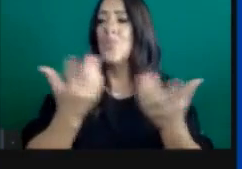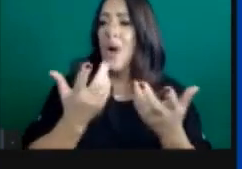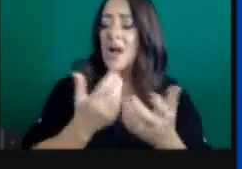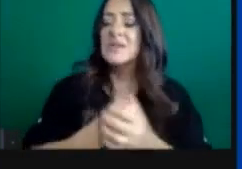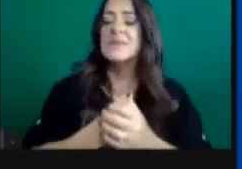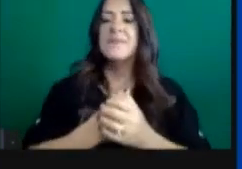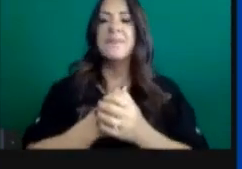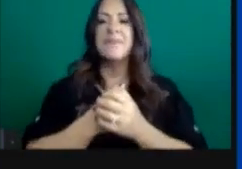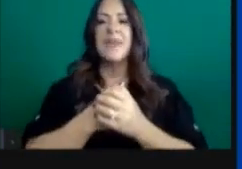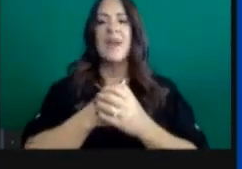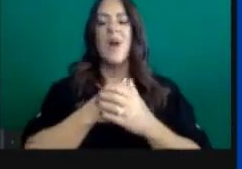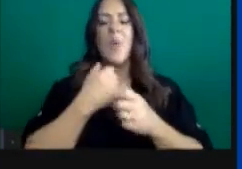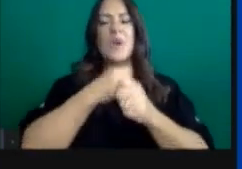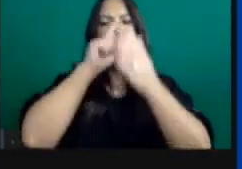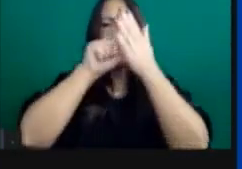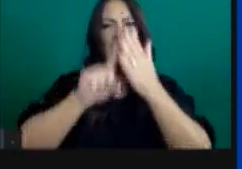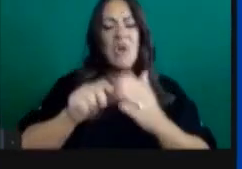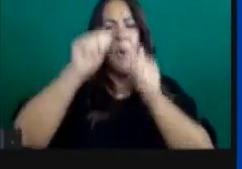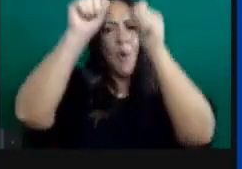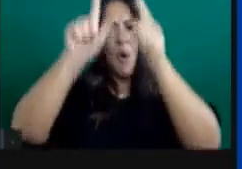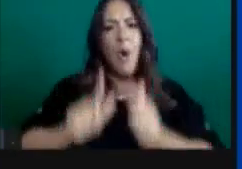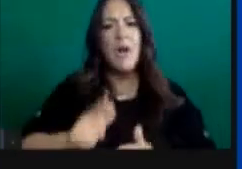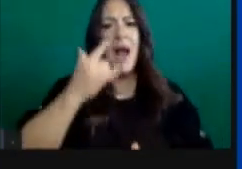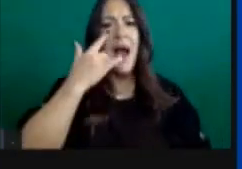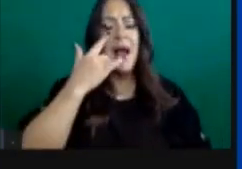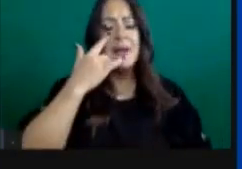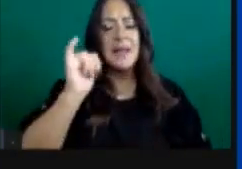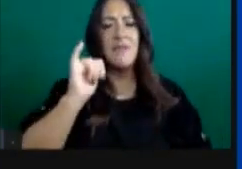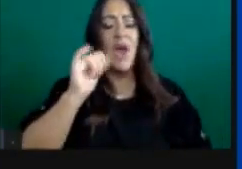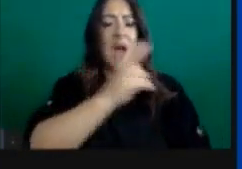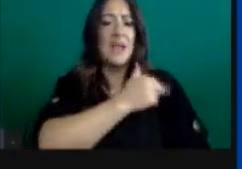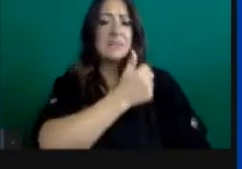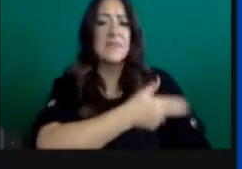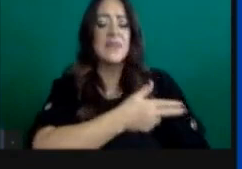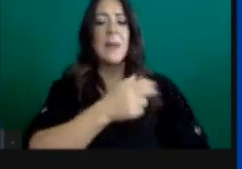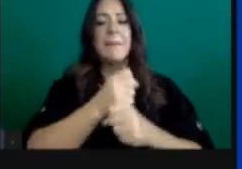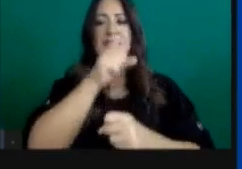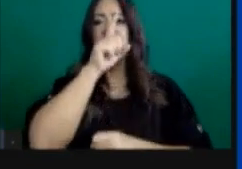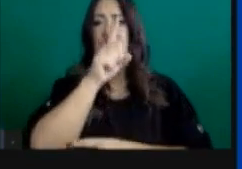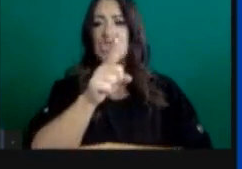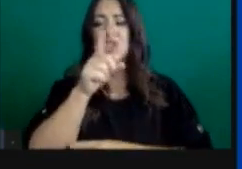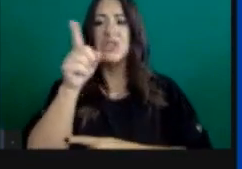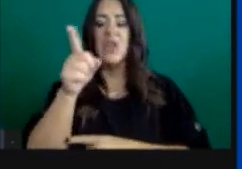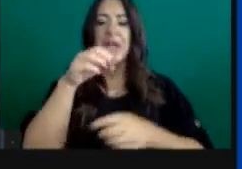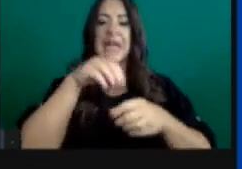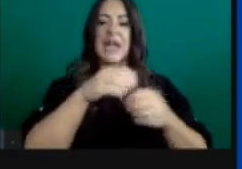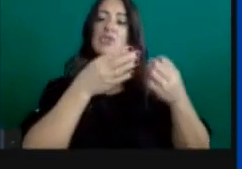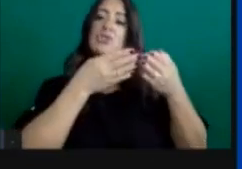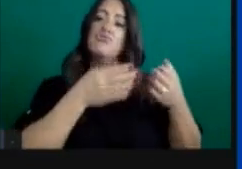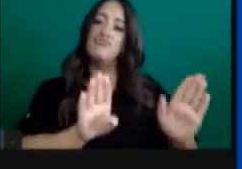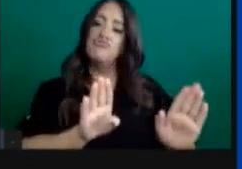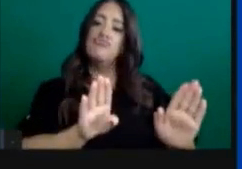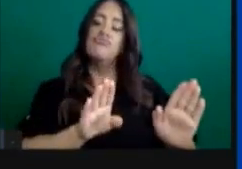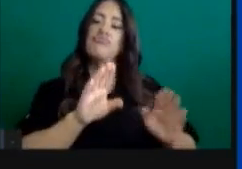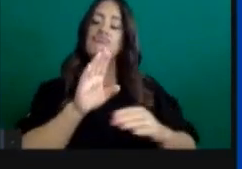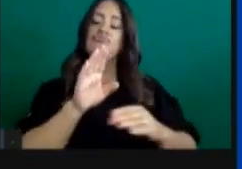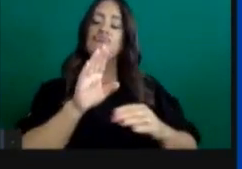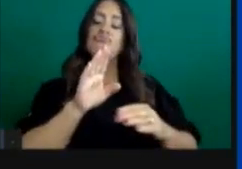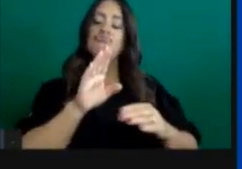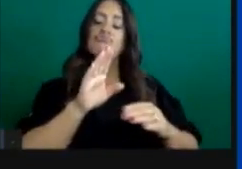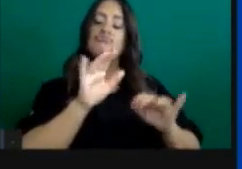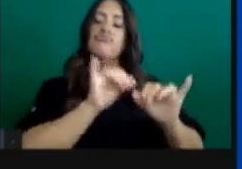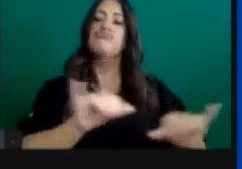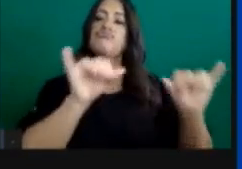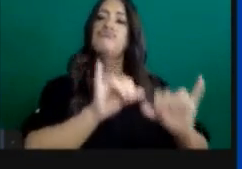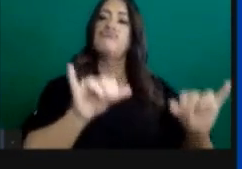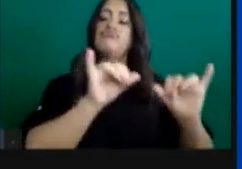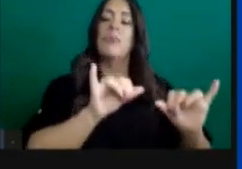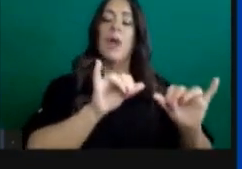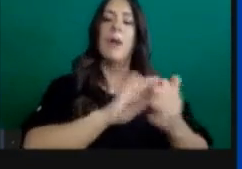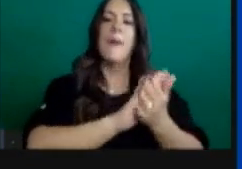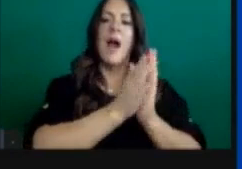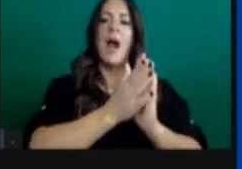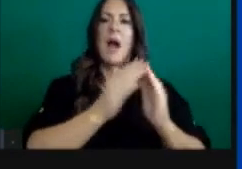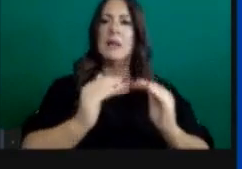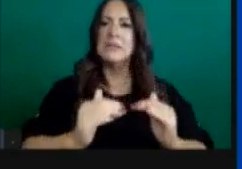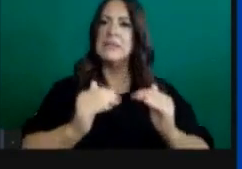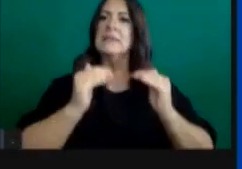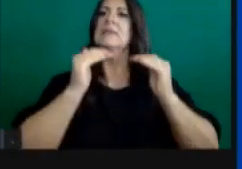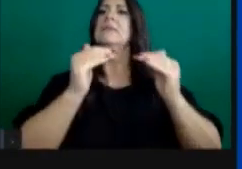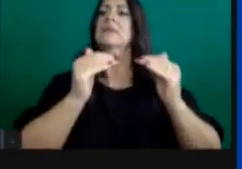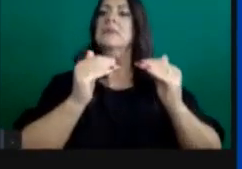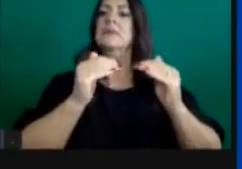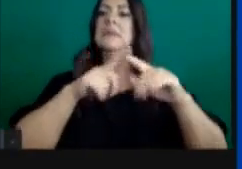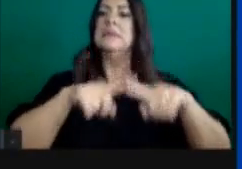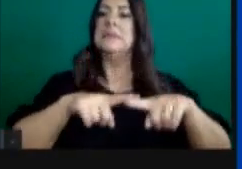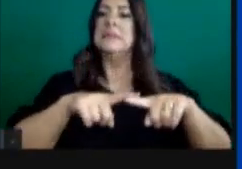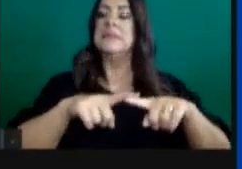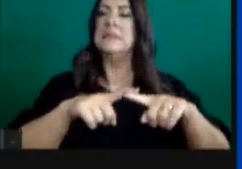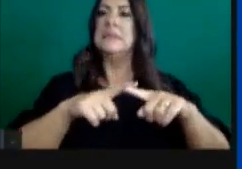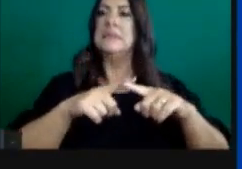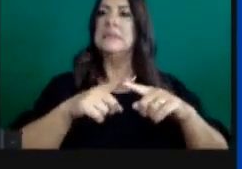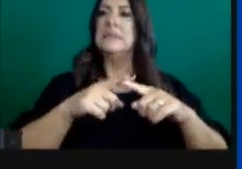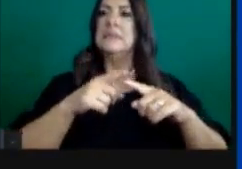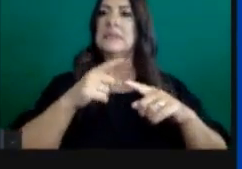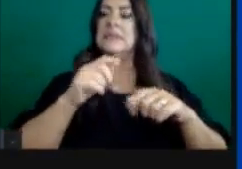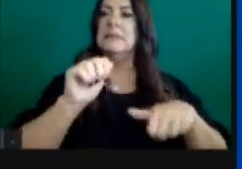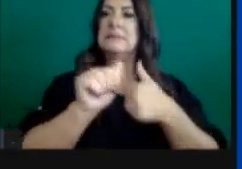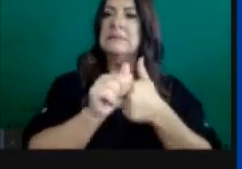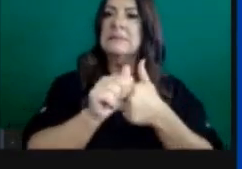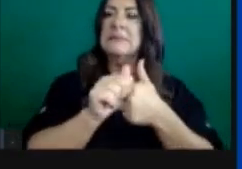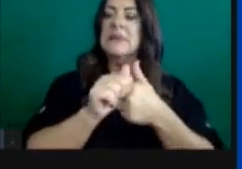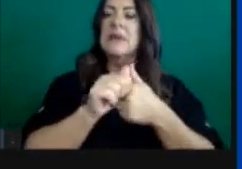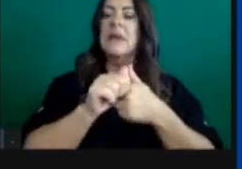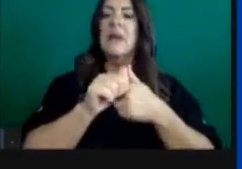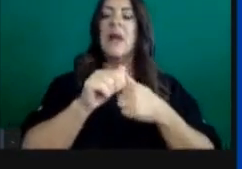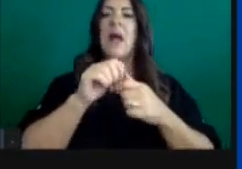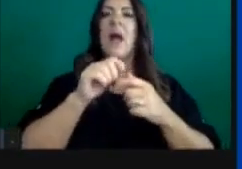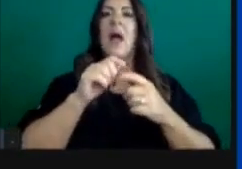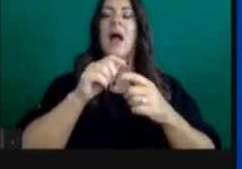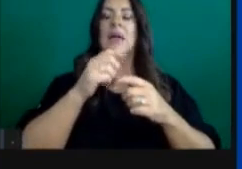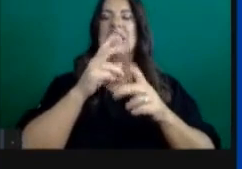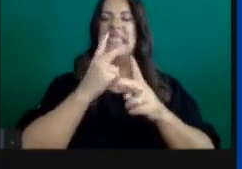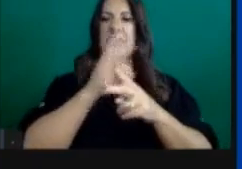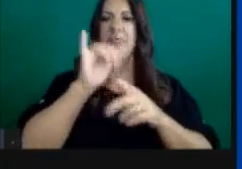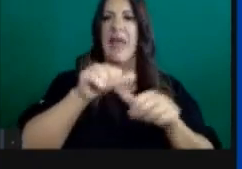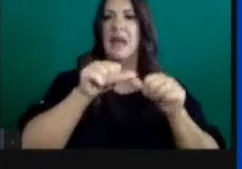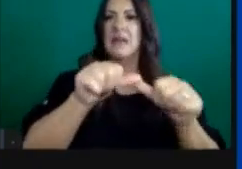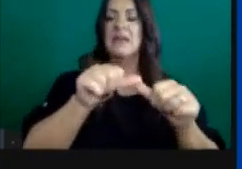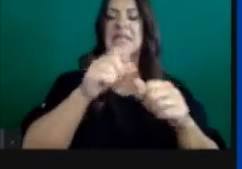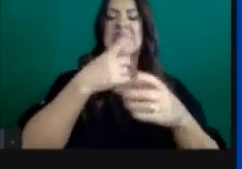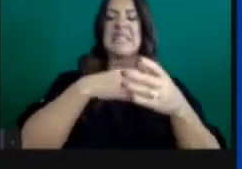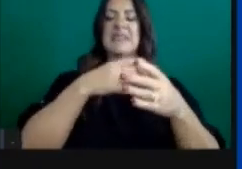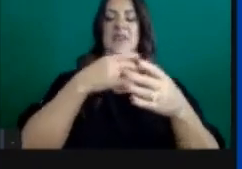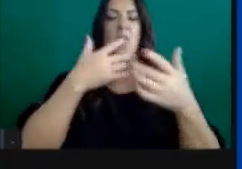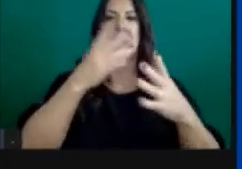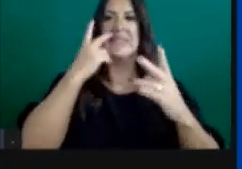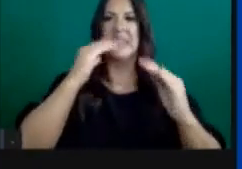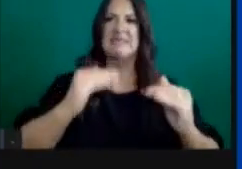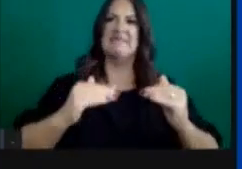WHAT WE ARE SPENDING SO MUCH OF OUR TIME TRYING TO AVOID ACROSS THE STATE, MAKING SURE THAT HOSPITALS DO NOT MOVE PAST THIS CONTINGENCY CARE AREA, WHERE YOU ARE SEEING SPACES, NOT JUST IN